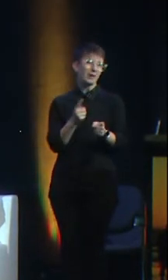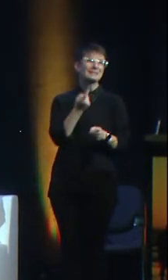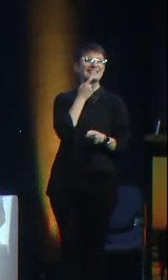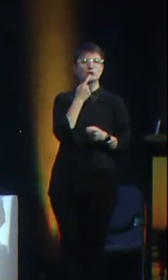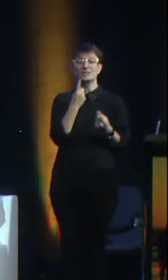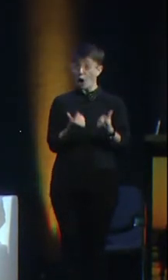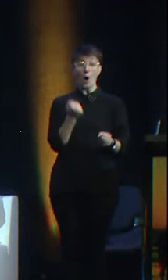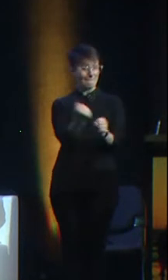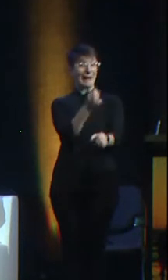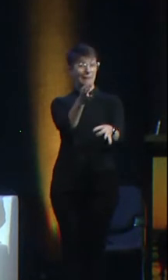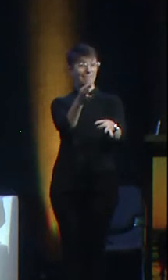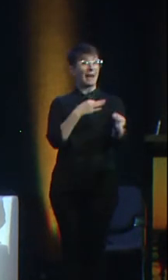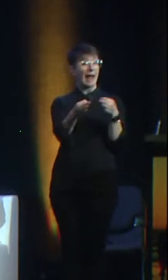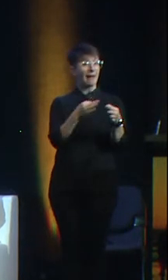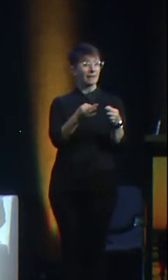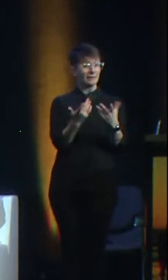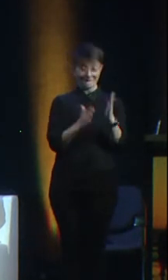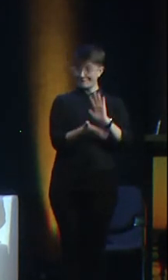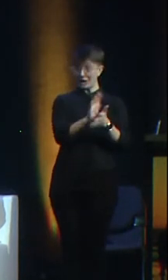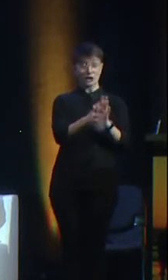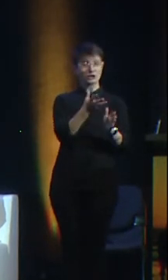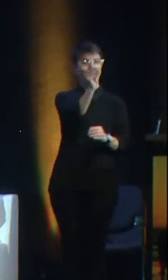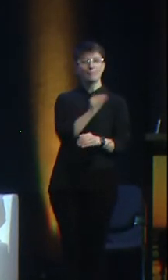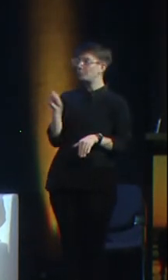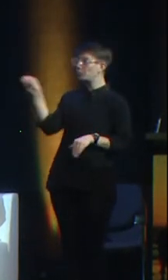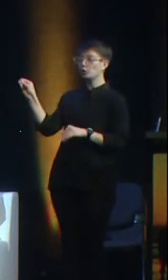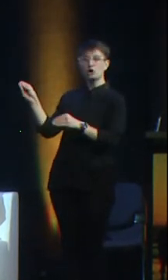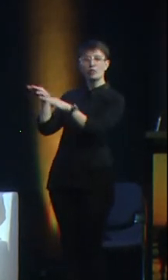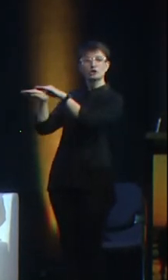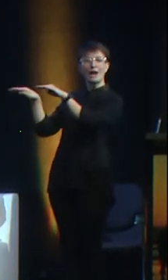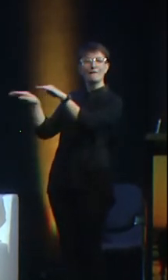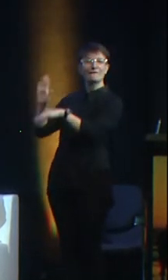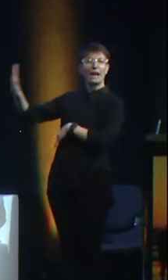so that can't be the case here. What we've got to make sure that we do is that we take